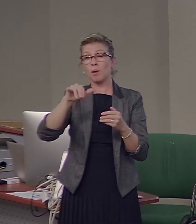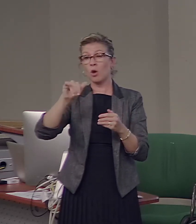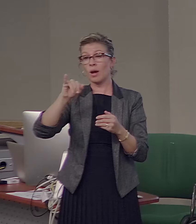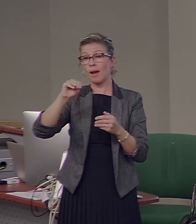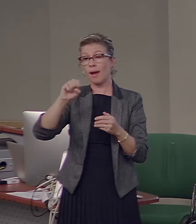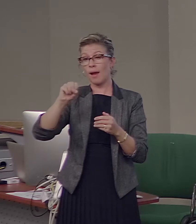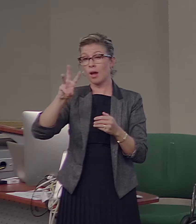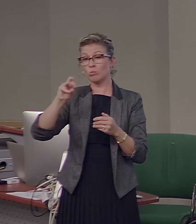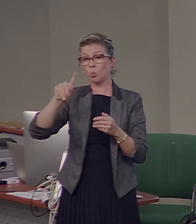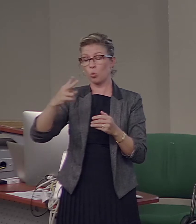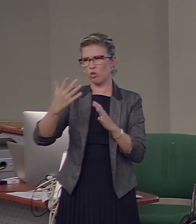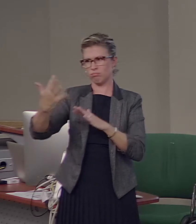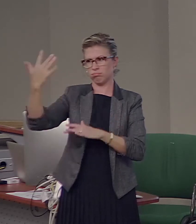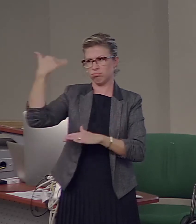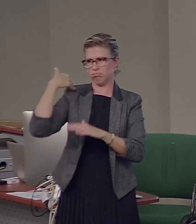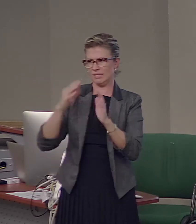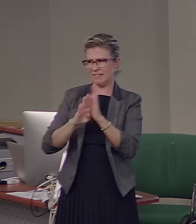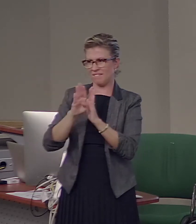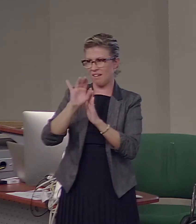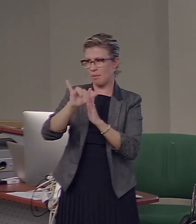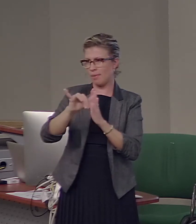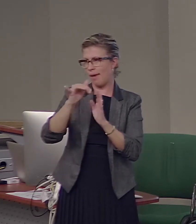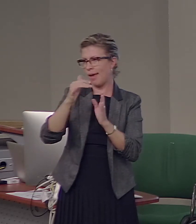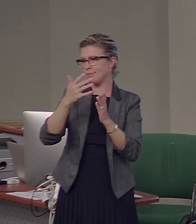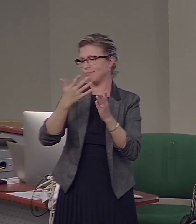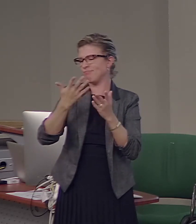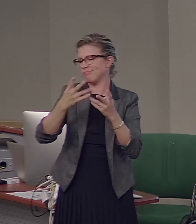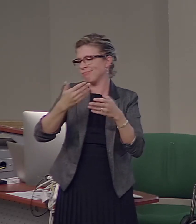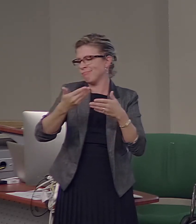and it involves the child being observed during